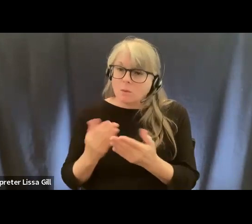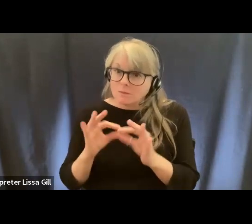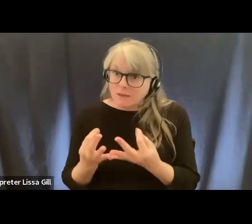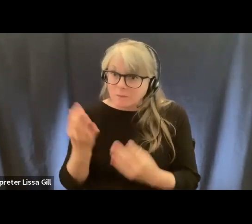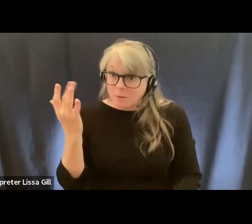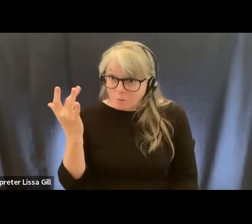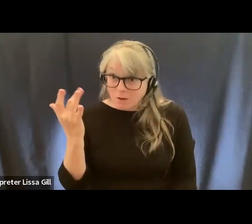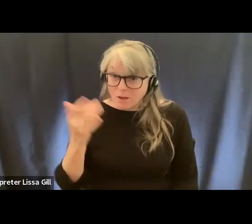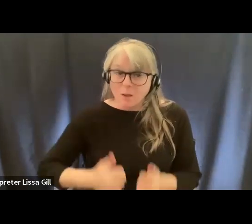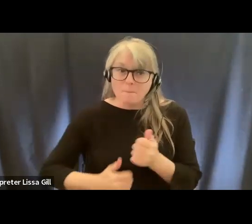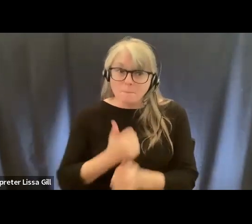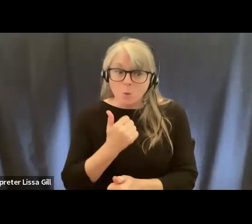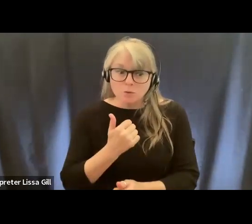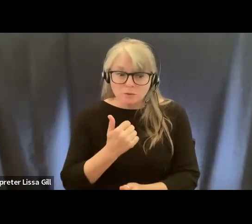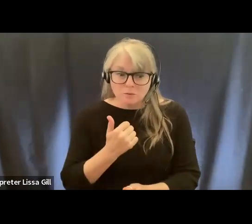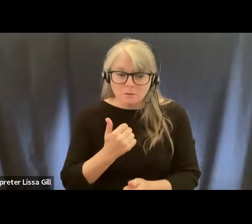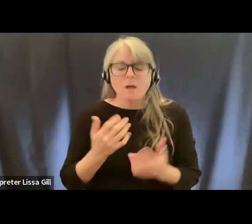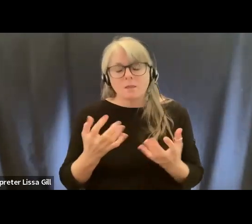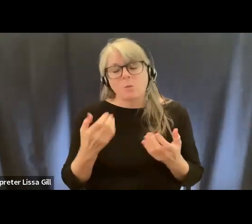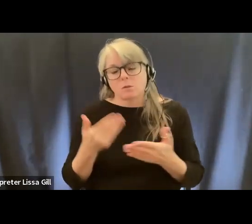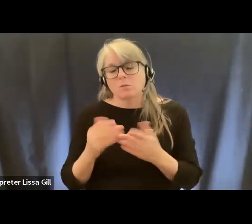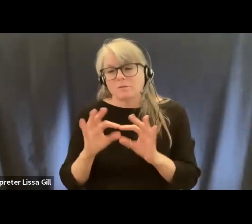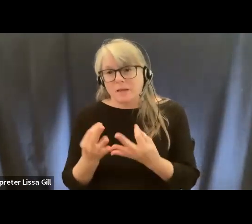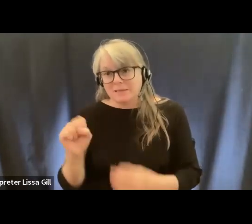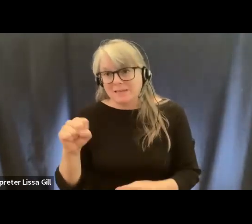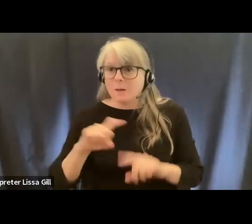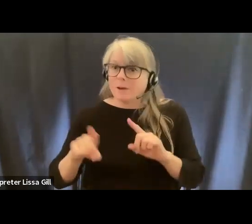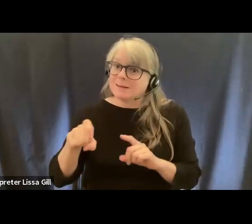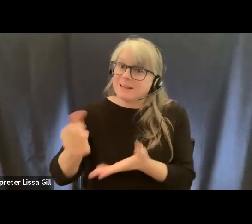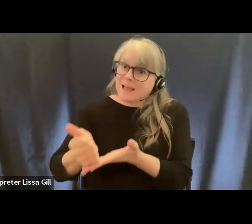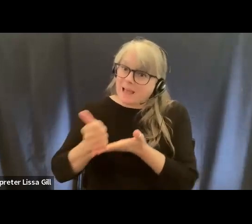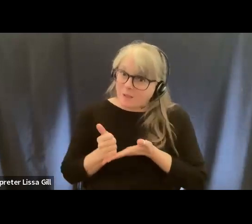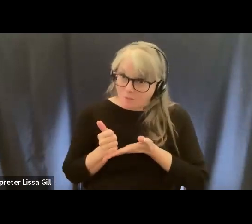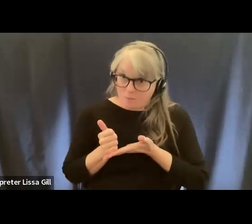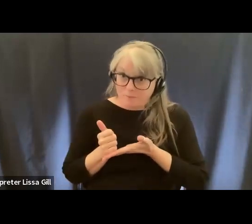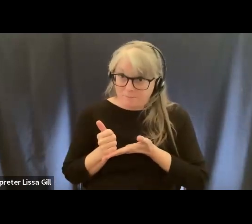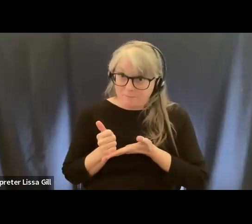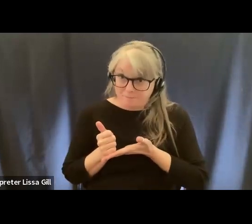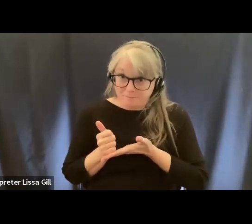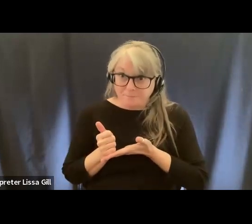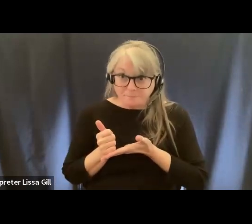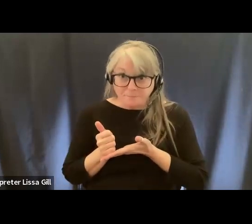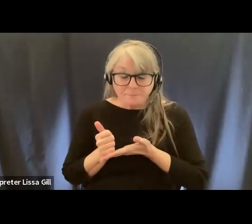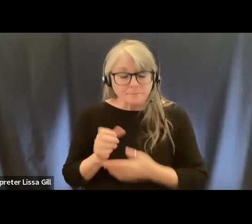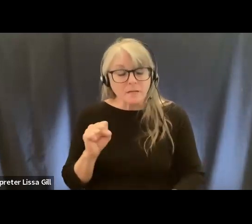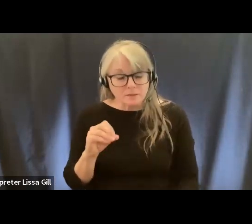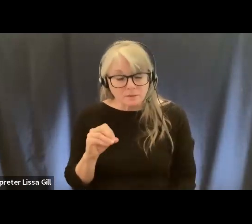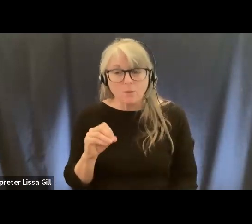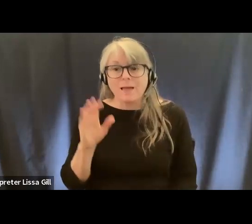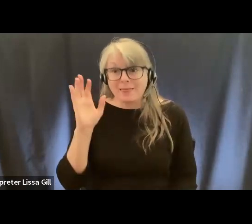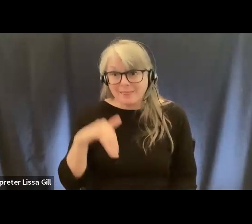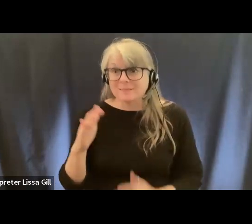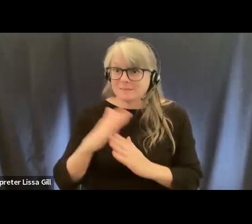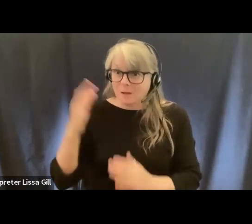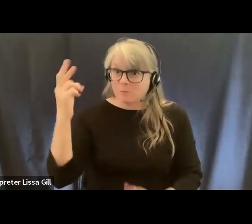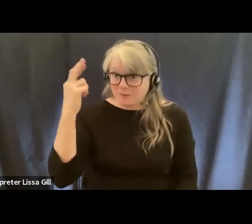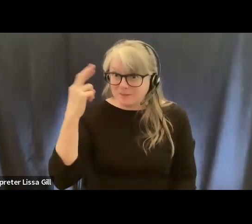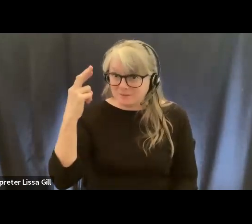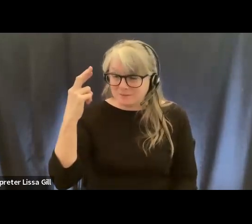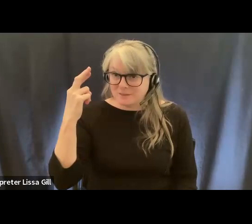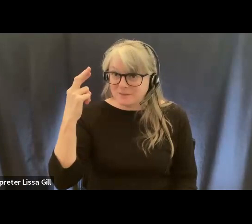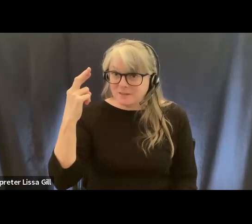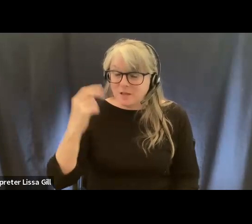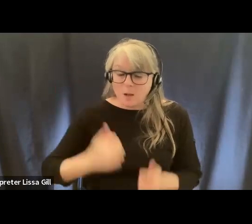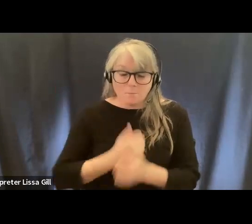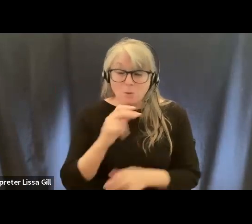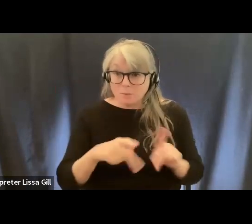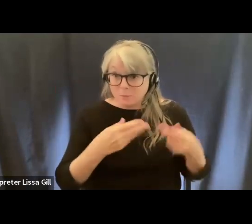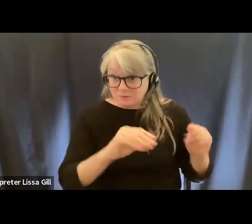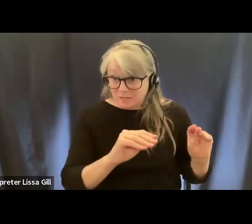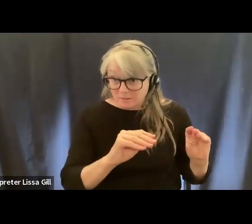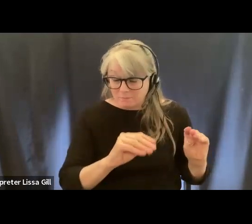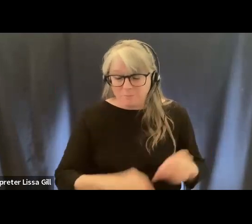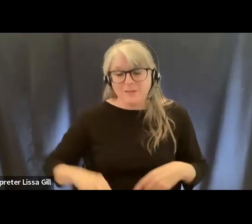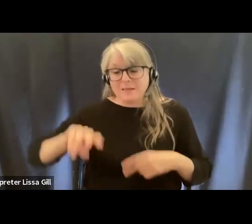So that's the number one reason why most people want to sell. Number 2 is the downsizing.